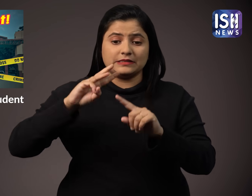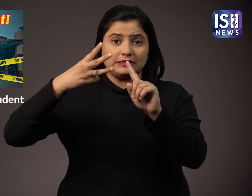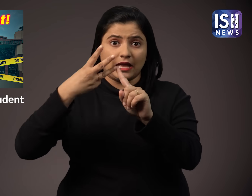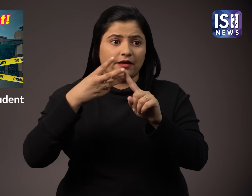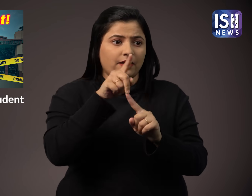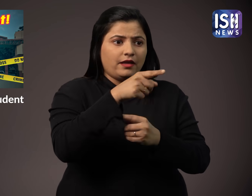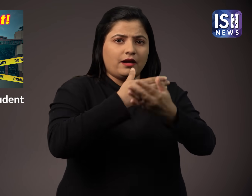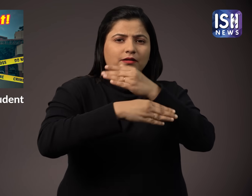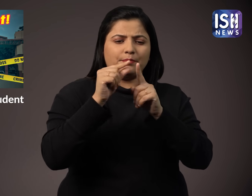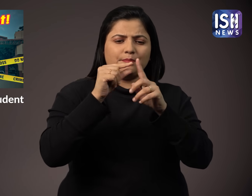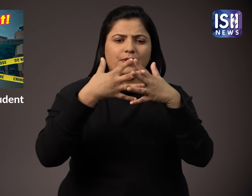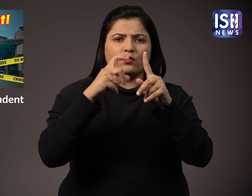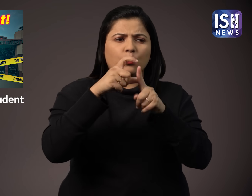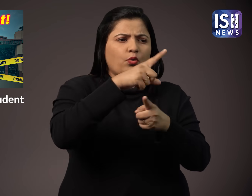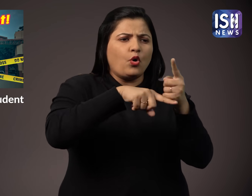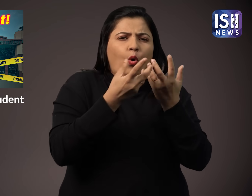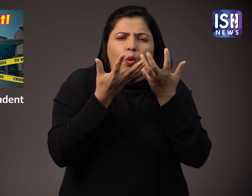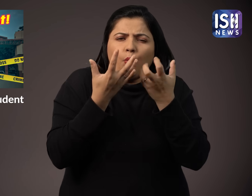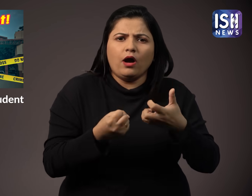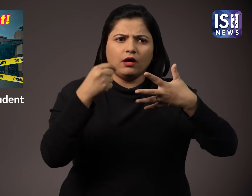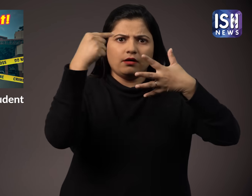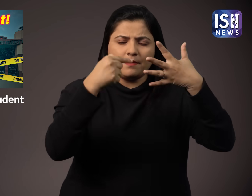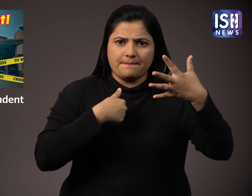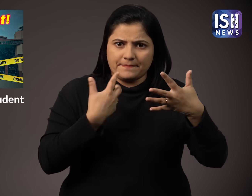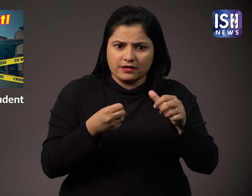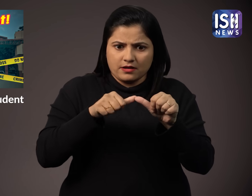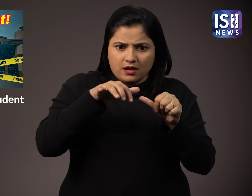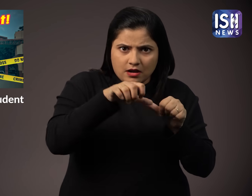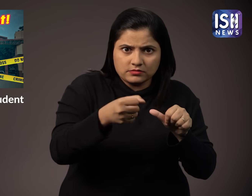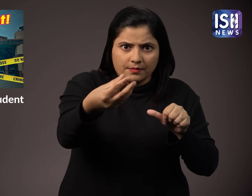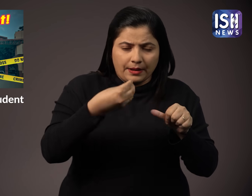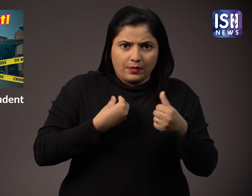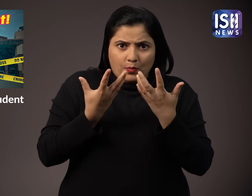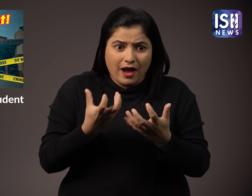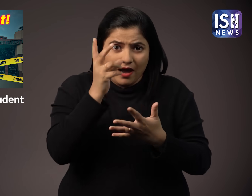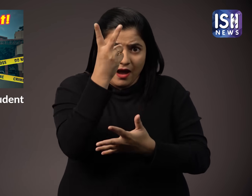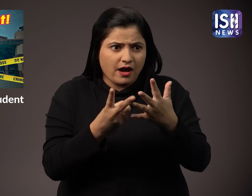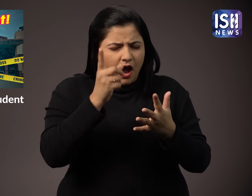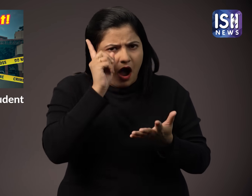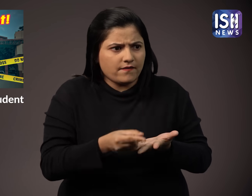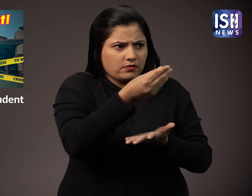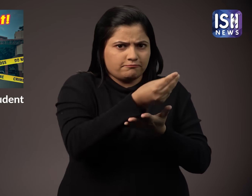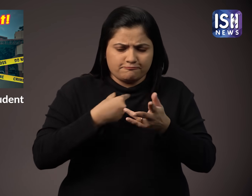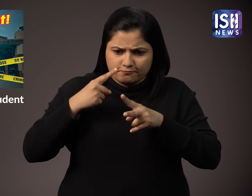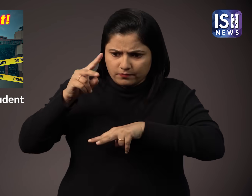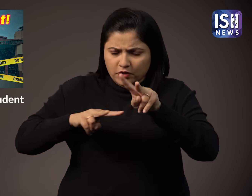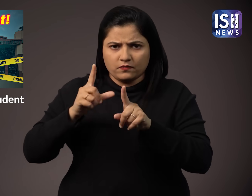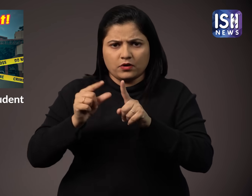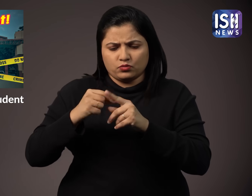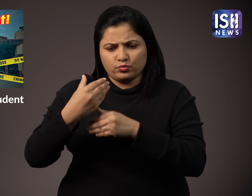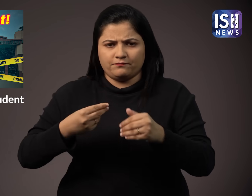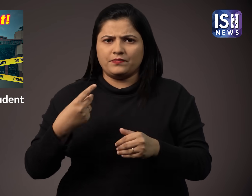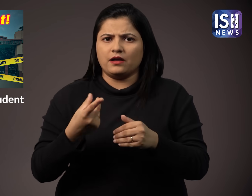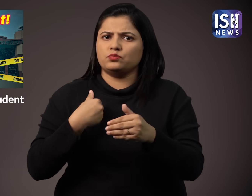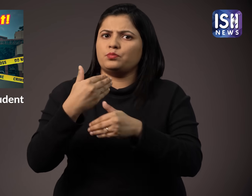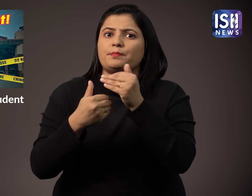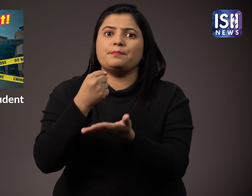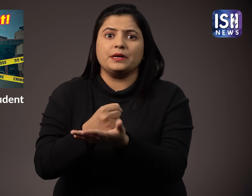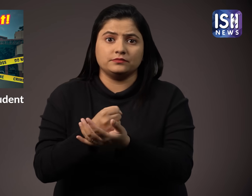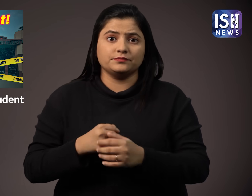The demands of PwDs in regards to accessibility will be evaluated and worked on immediately.